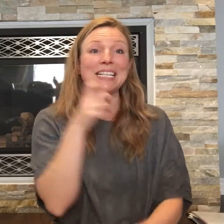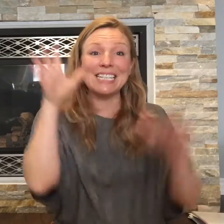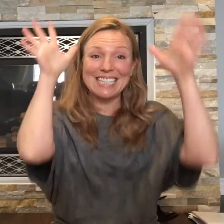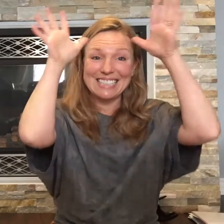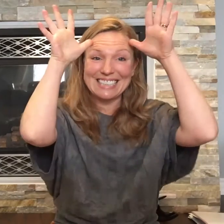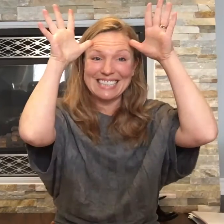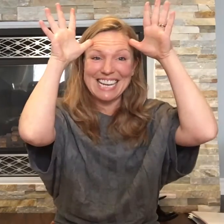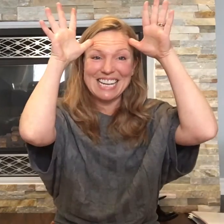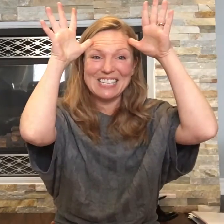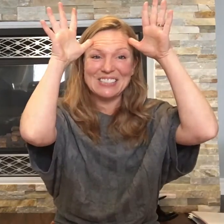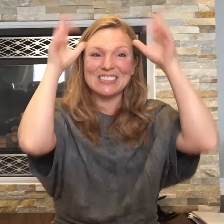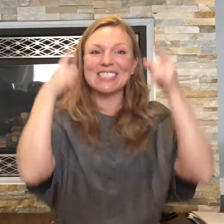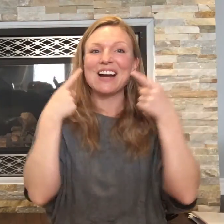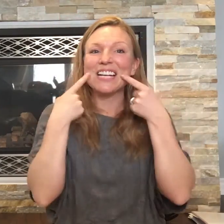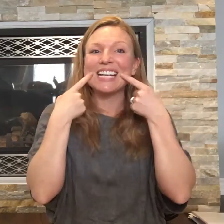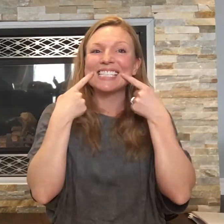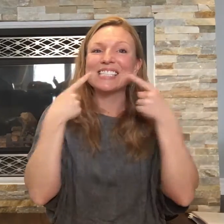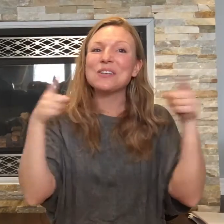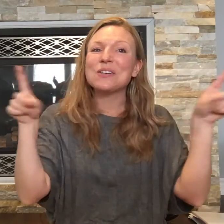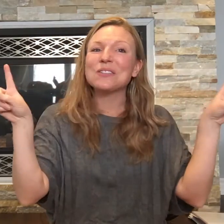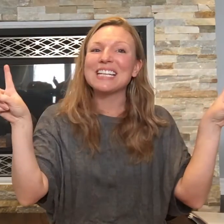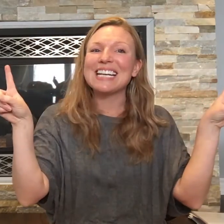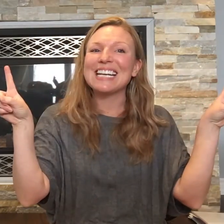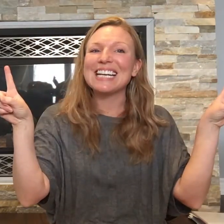you'll go down in history (FAMOUS). PLEASE LIKE & SUBSCRIBE!